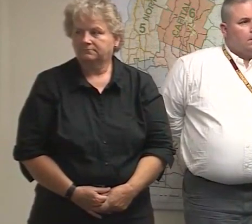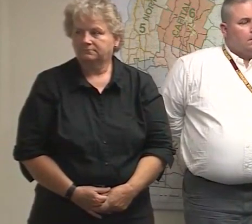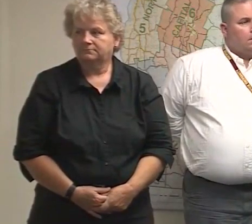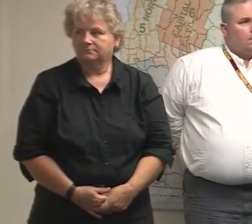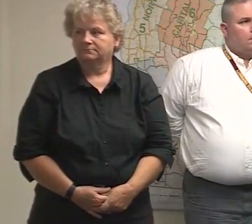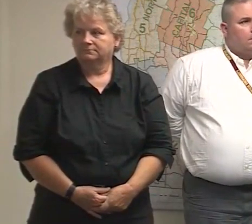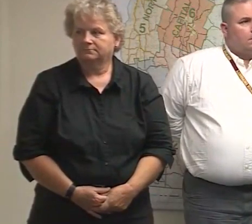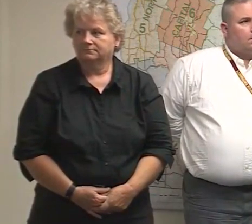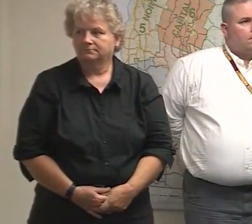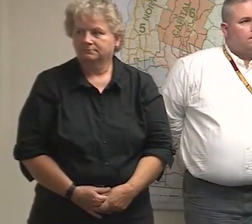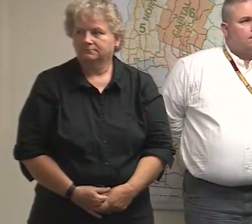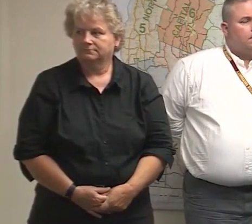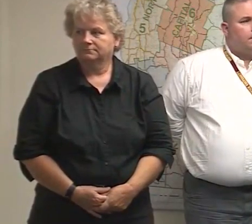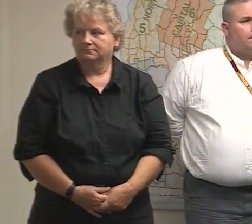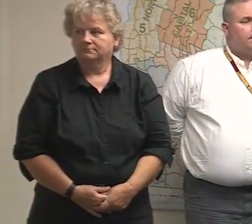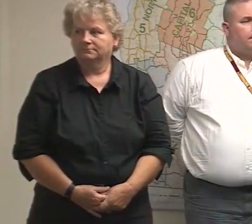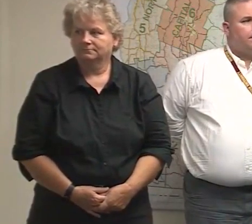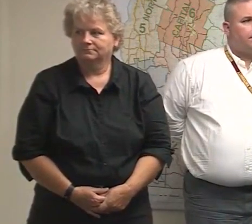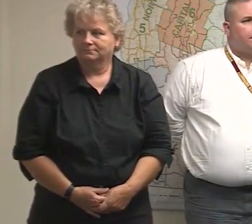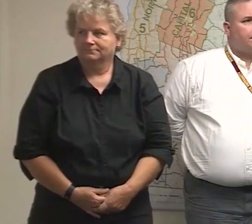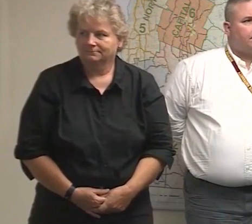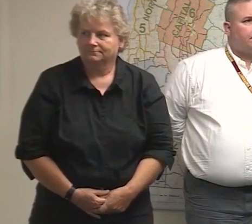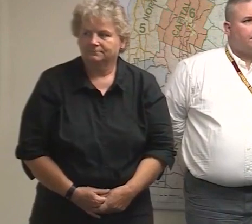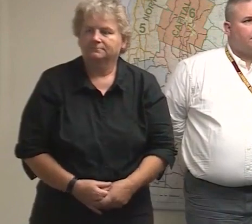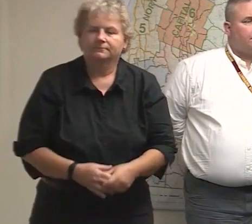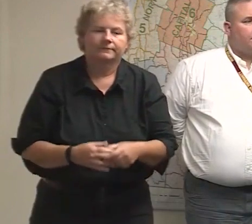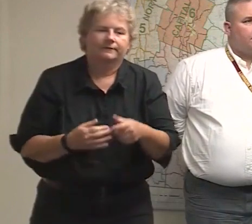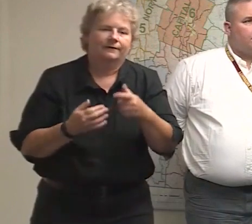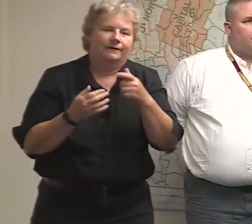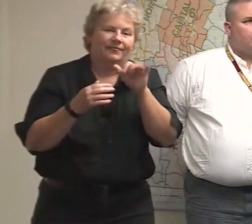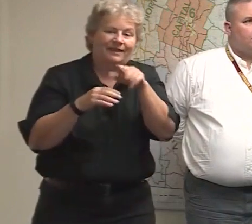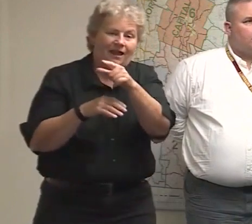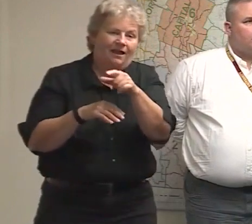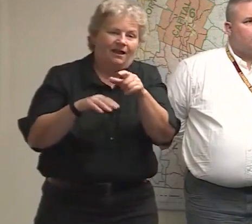AND I DON’T HAVE THAT INFORMATION READILY AVAILABLE TO ME.